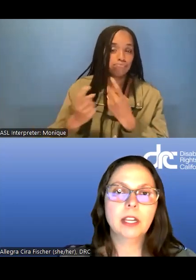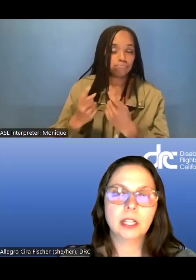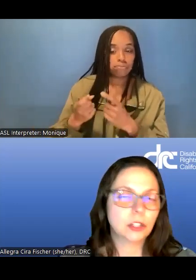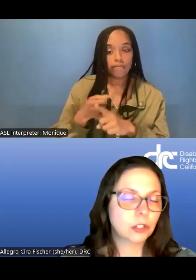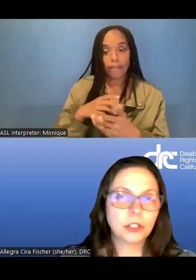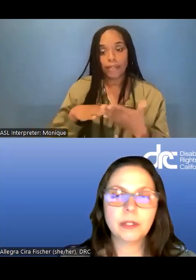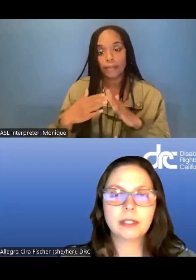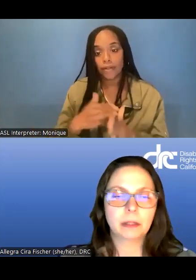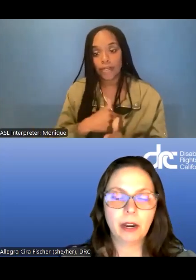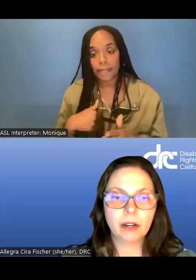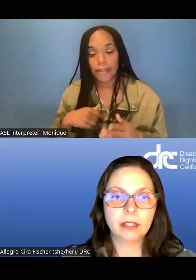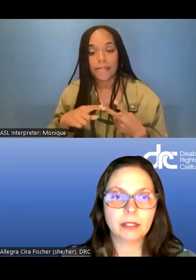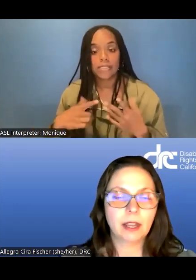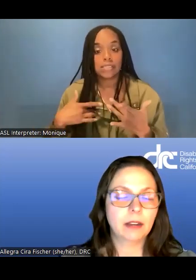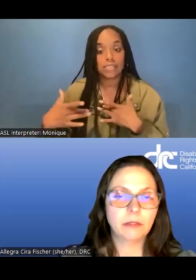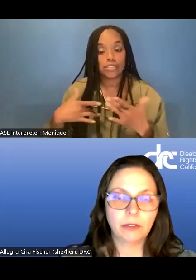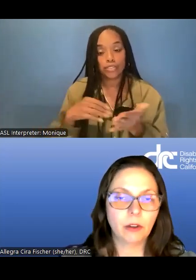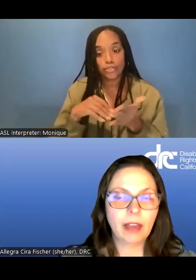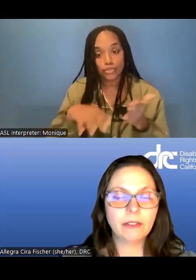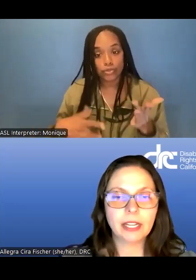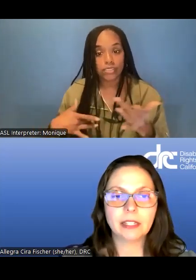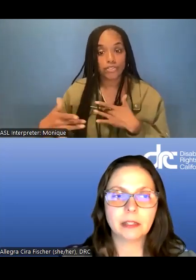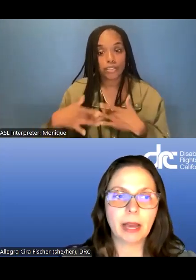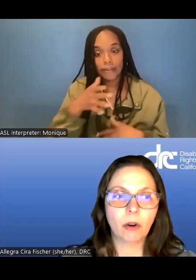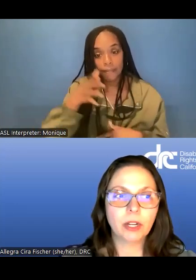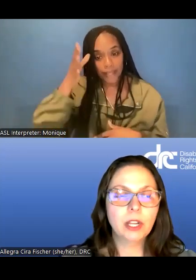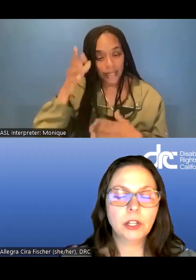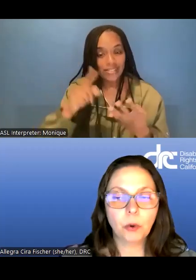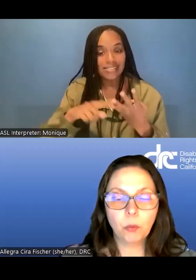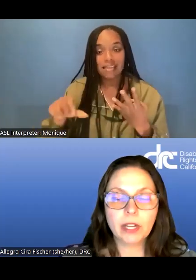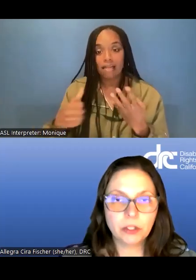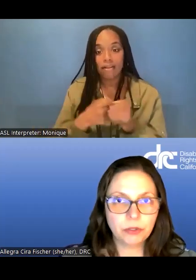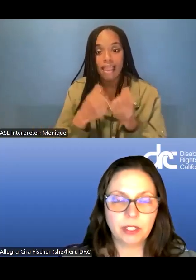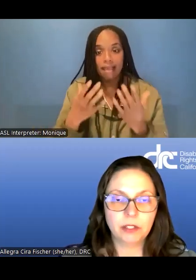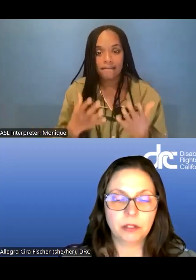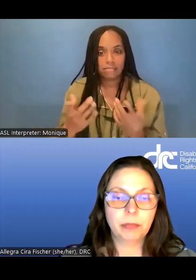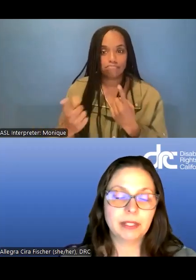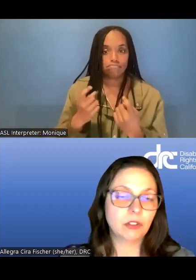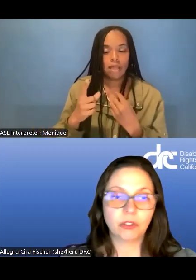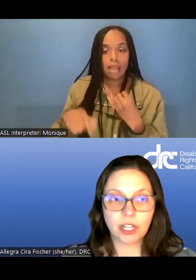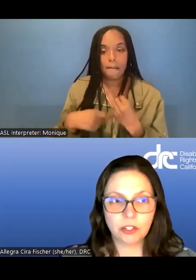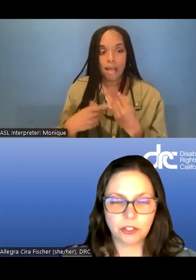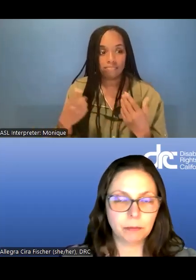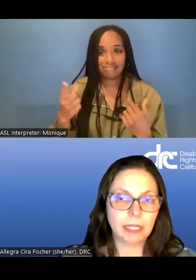concerned students, and parents and fellow advocates about, you know, what do these potential changes mean